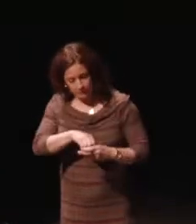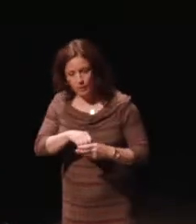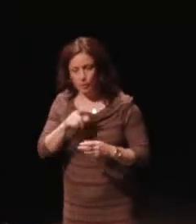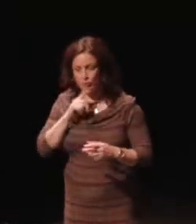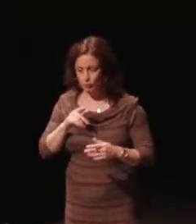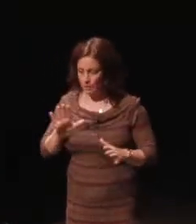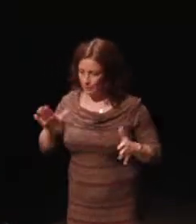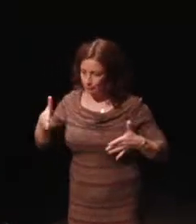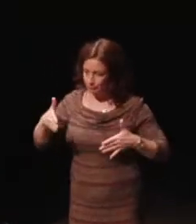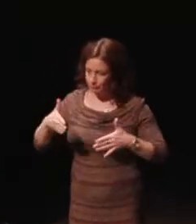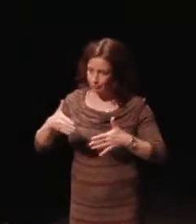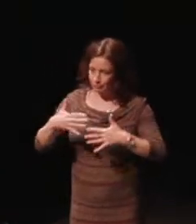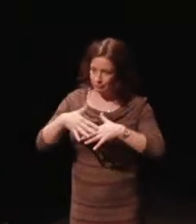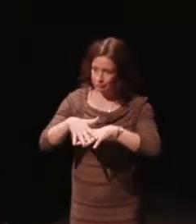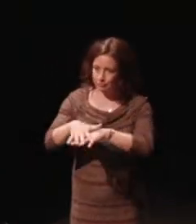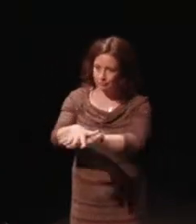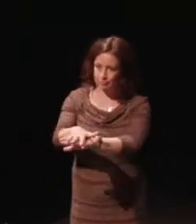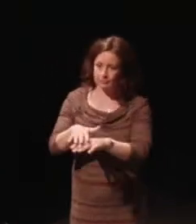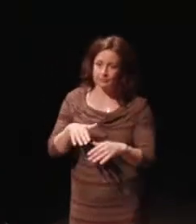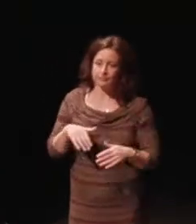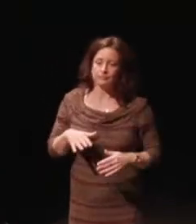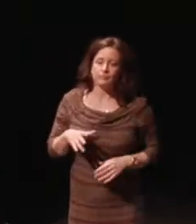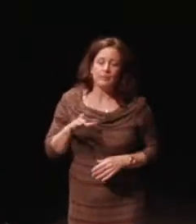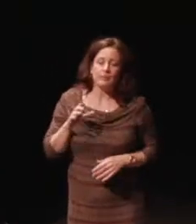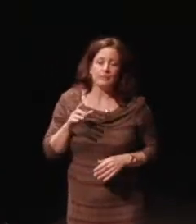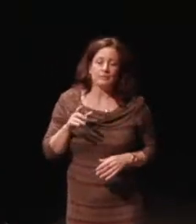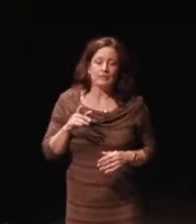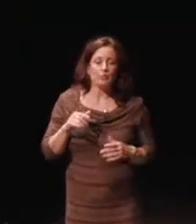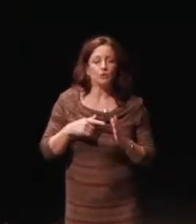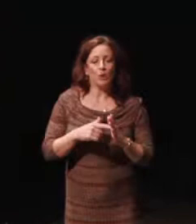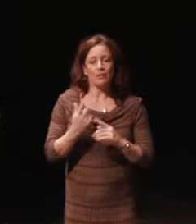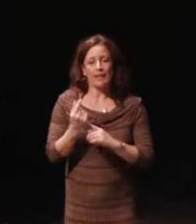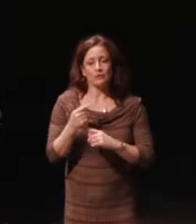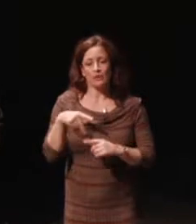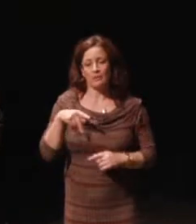When we showcase the game last year at PAX, a games journalist had written